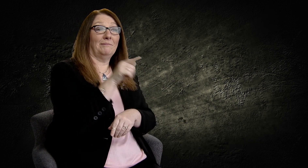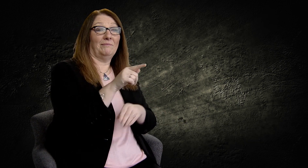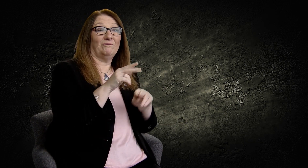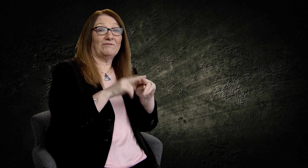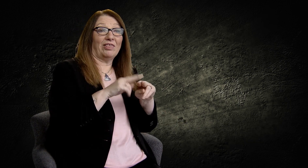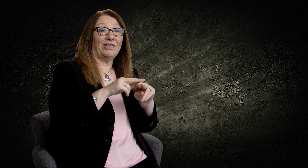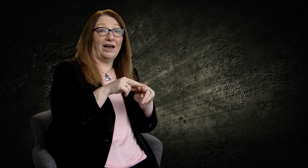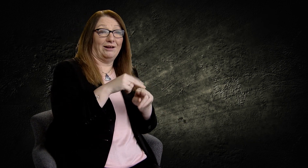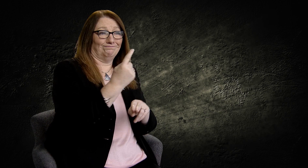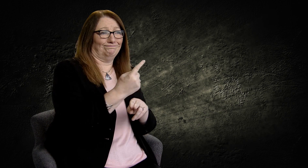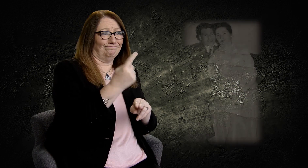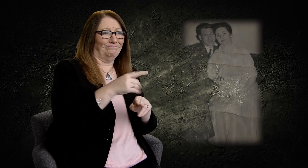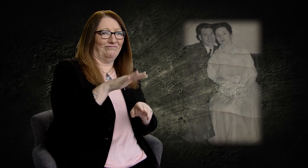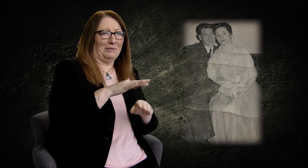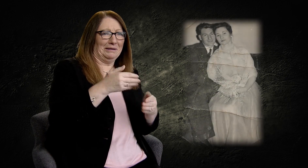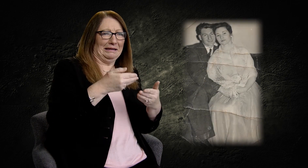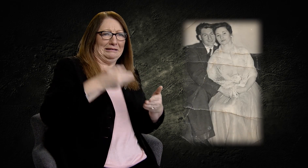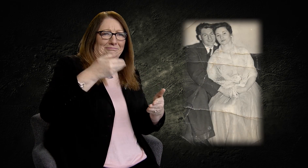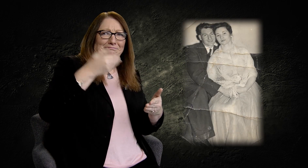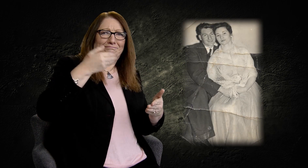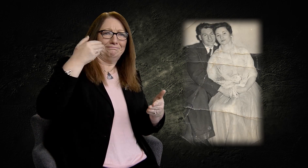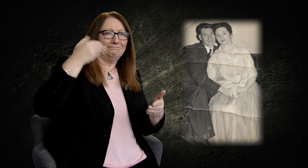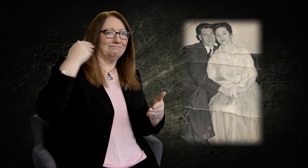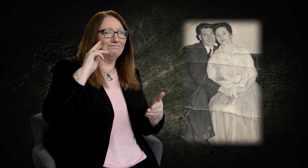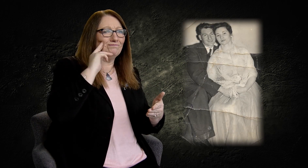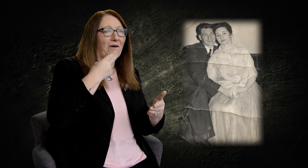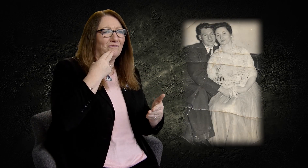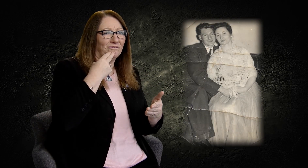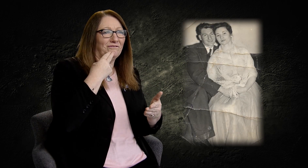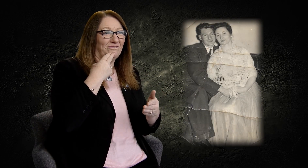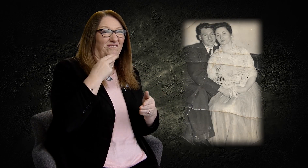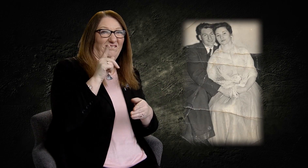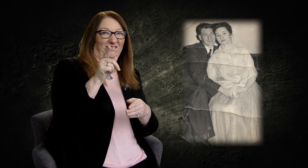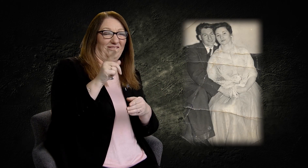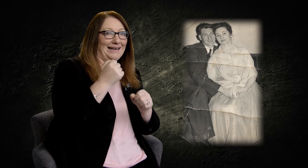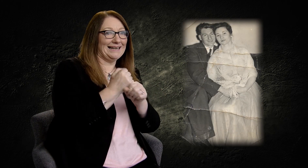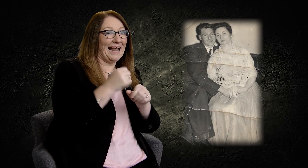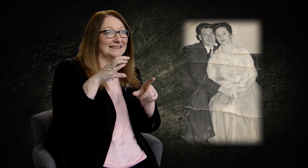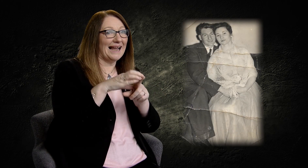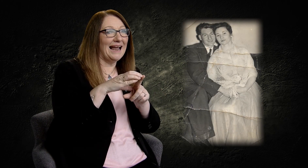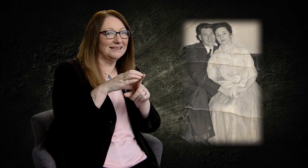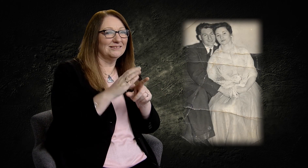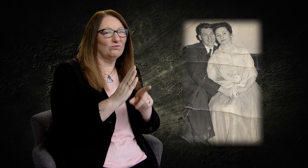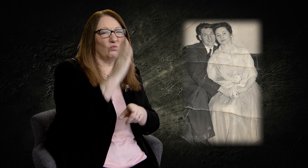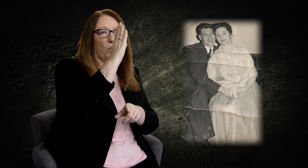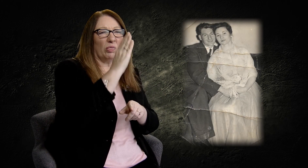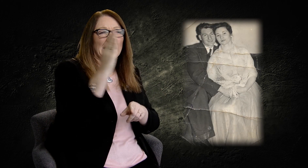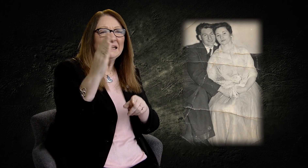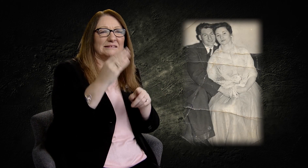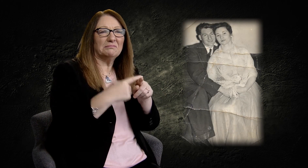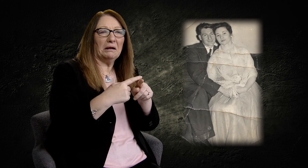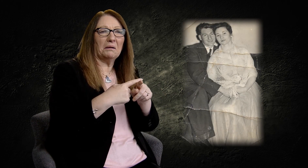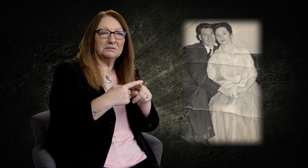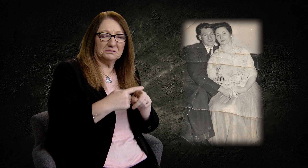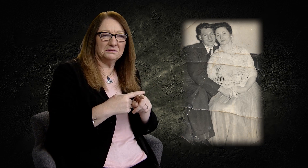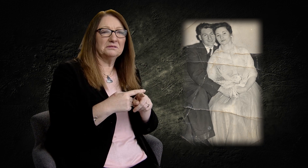My father was originally from Gateshead, up in the North East of England, descended from generations of Deaf people.